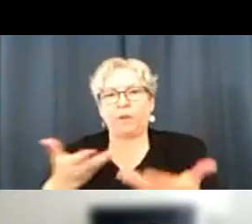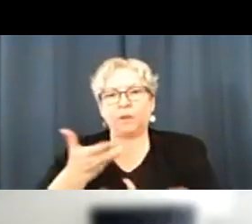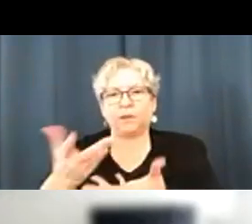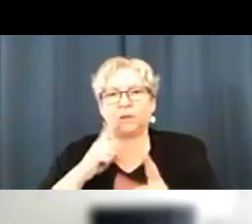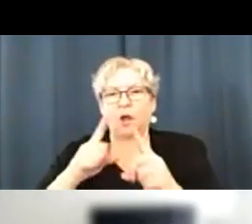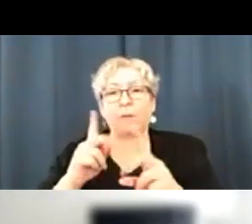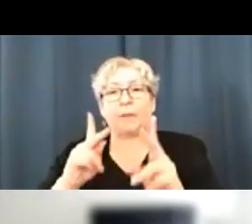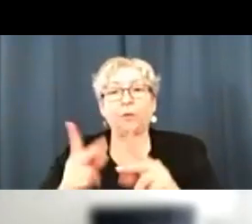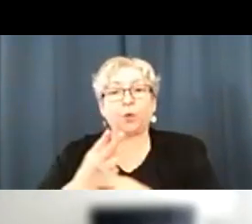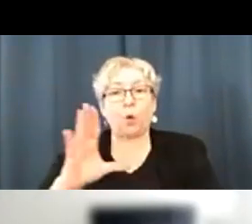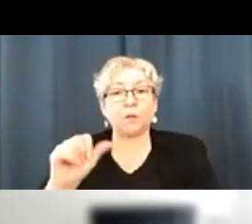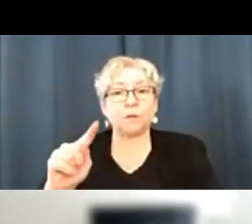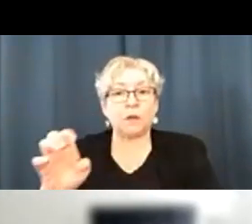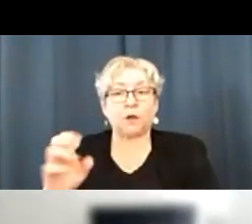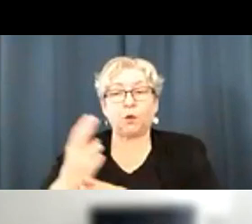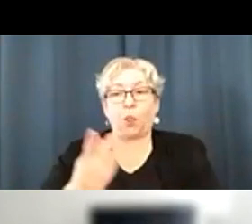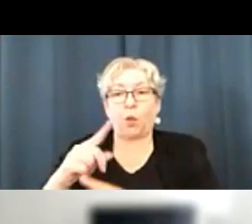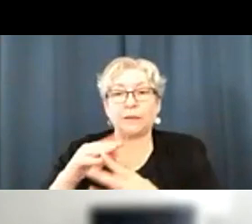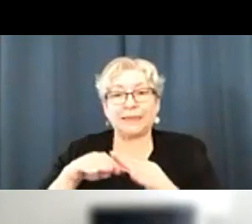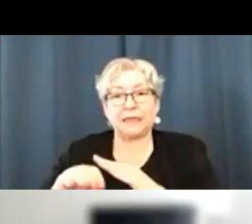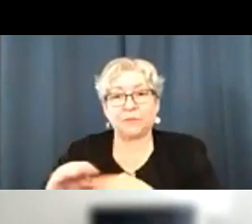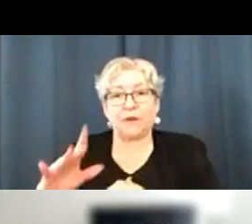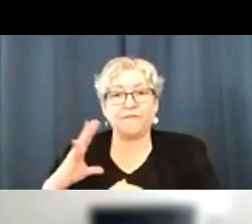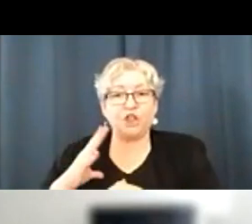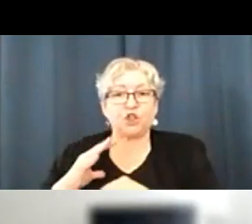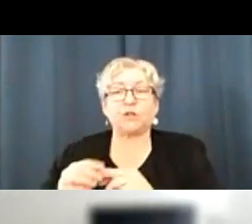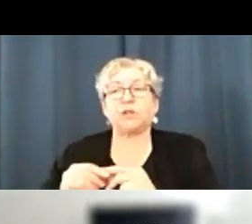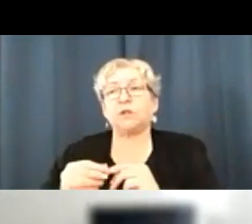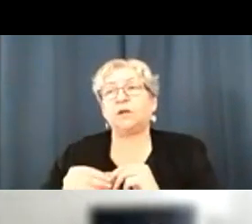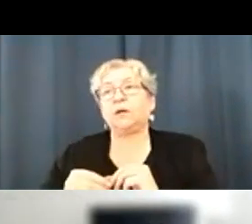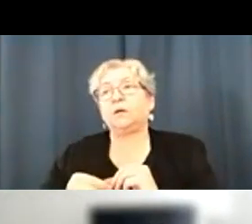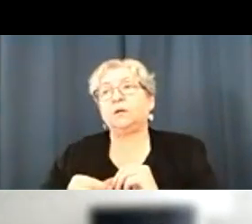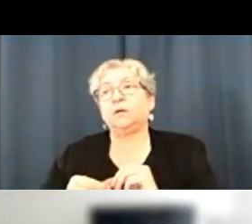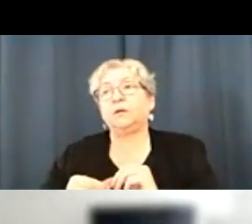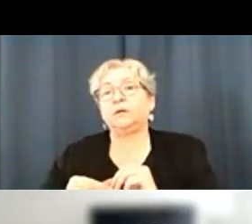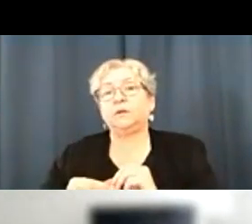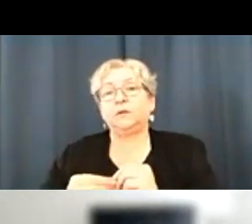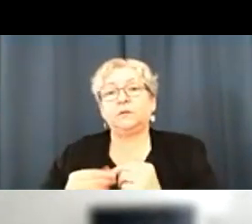but use these accessibility features. Any final questions?